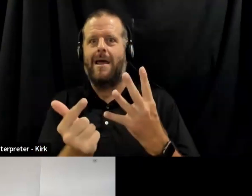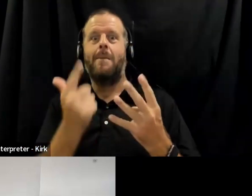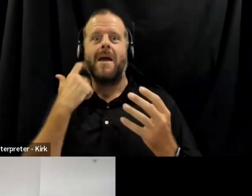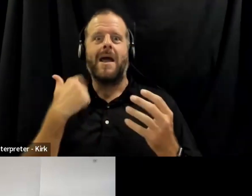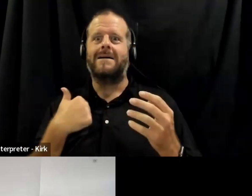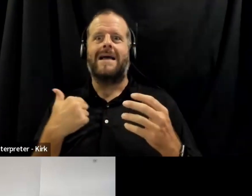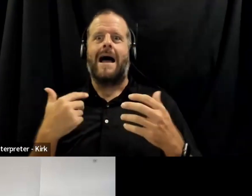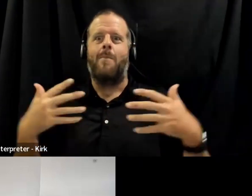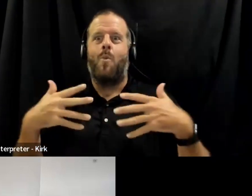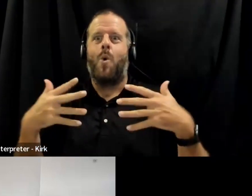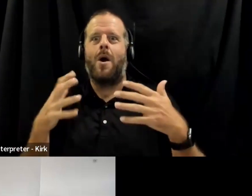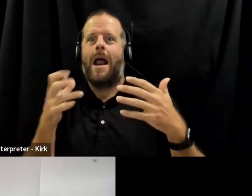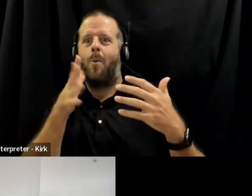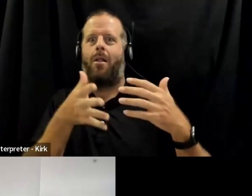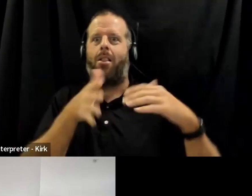So, so this, this, this is a good order.